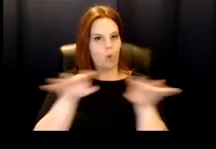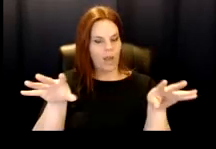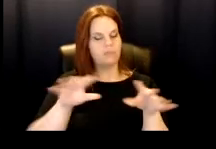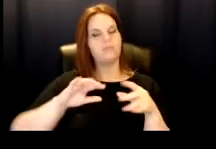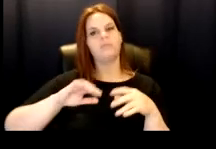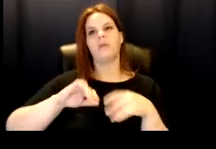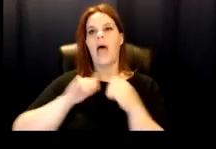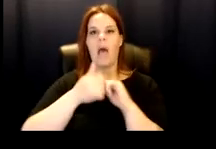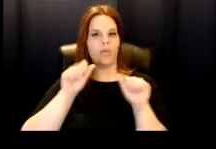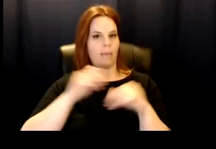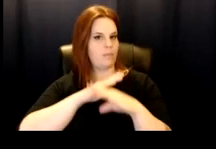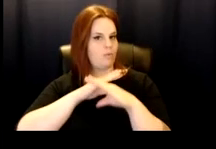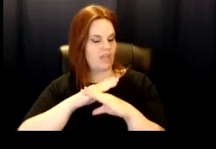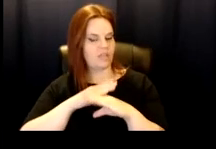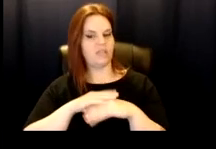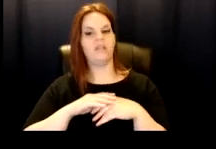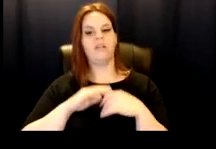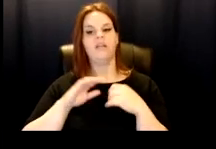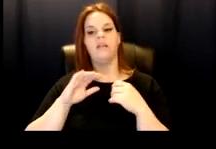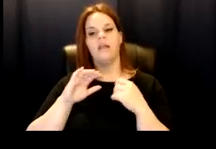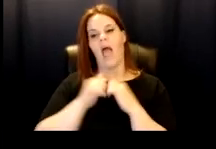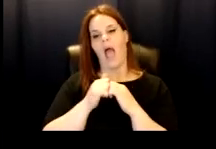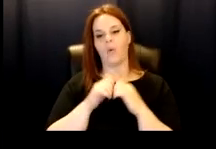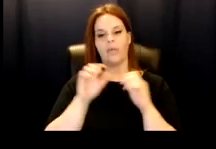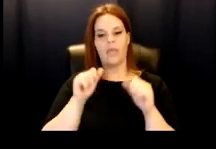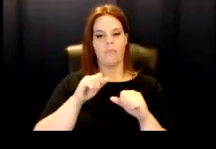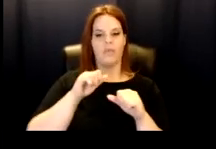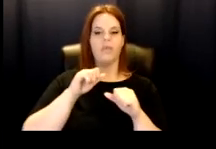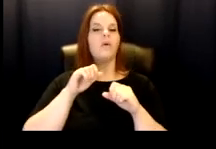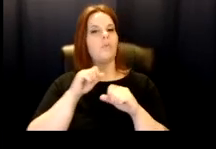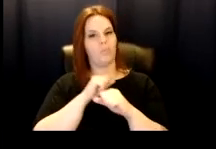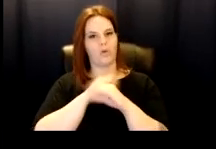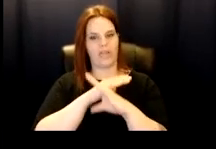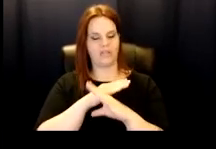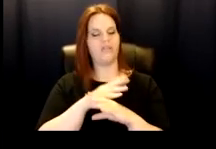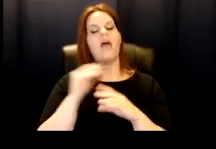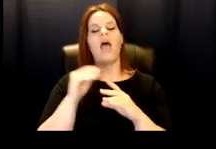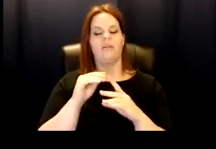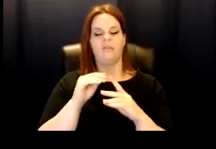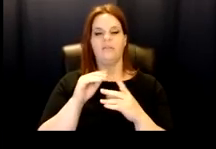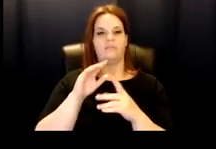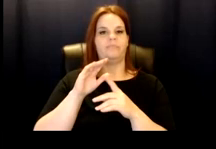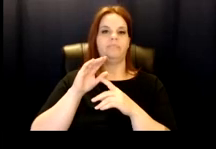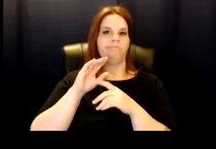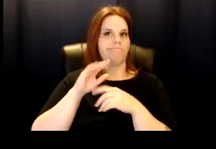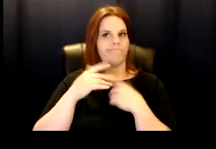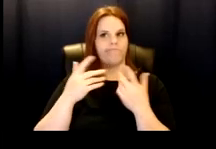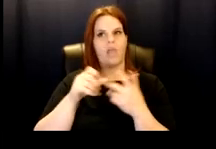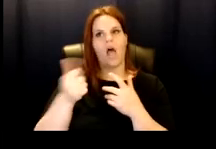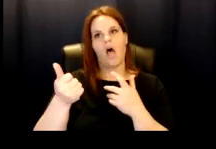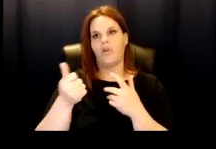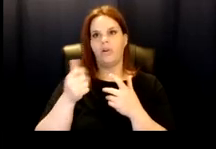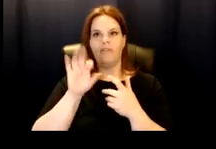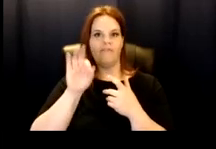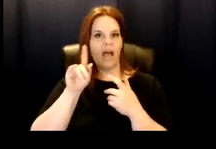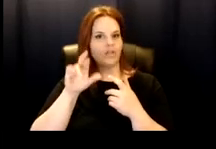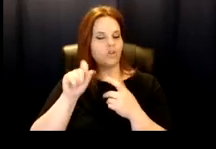prevented and redressed and protective and prohibiting factors that facilitate or impede